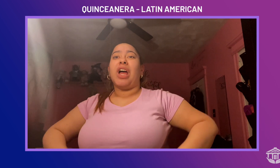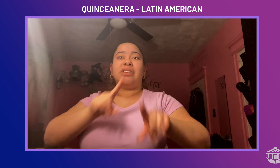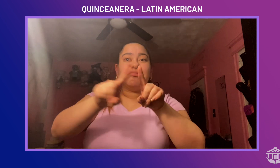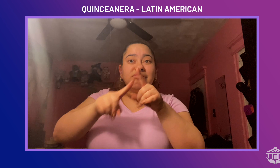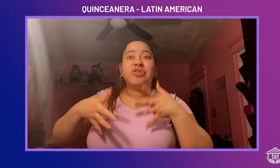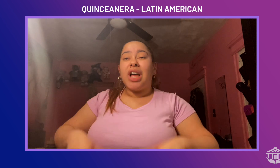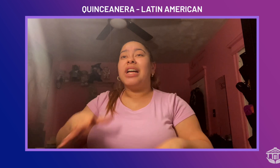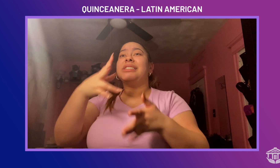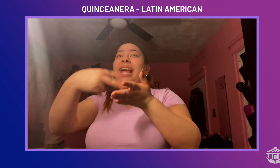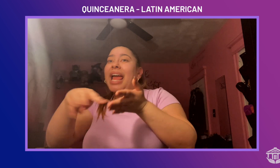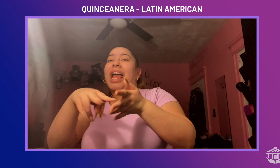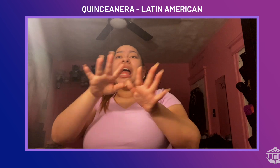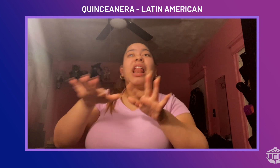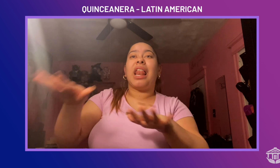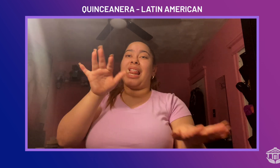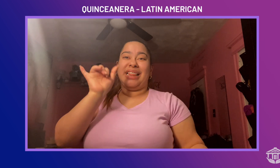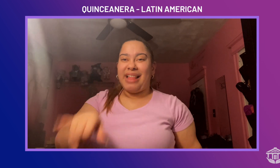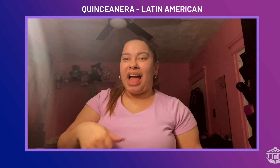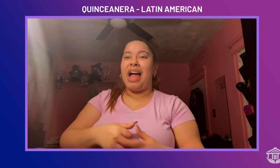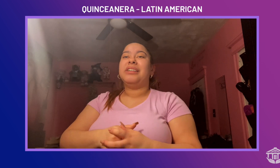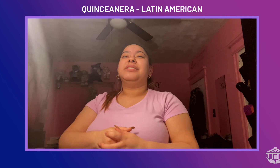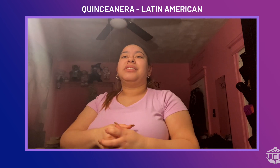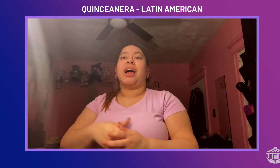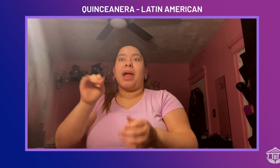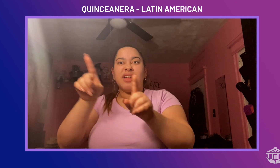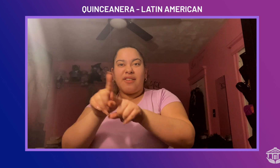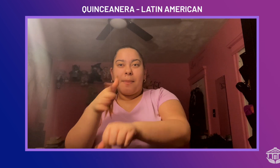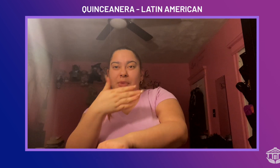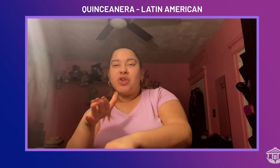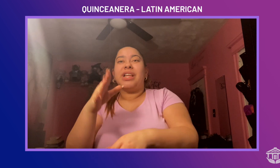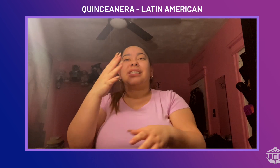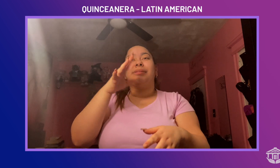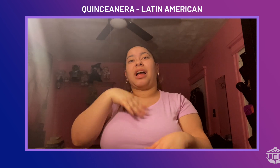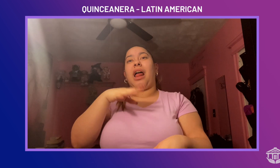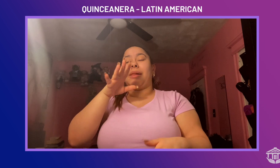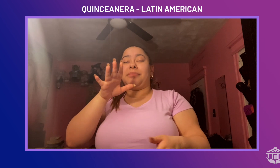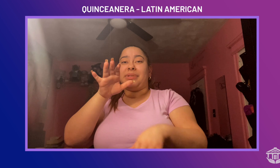for a quinceanera. You have to find dresses to wear, pick out the music in English and Spanish,